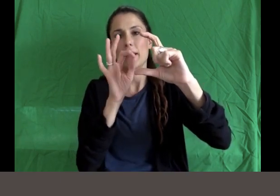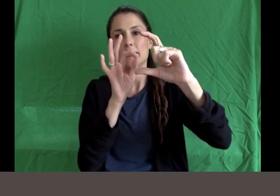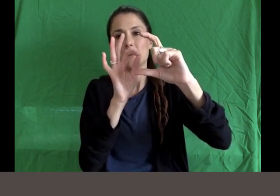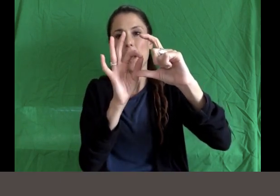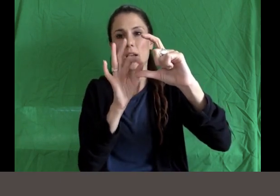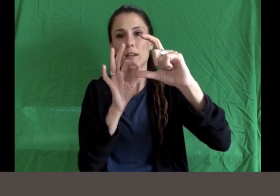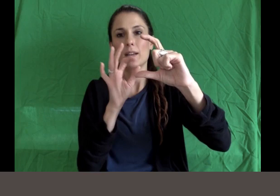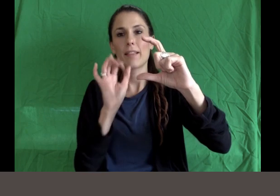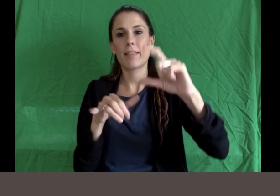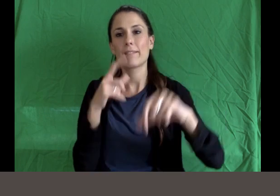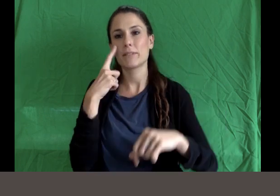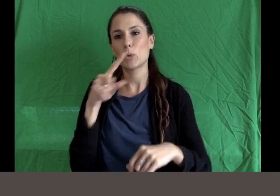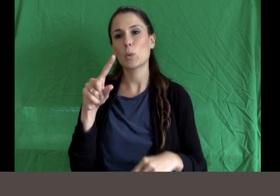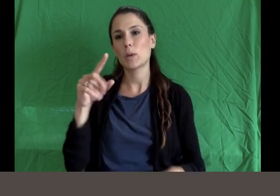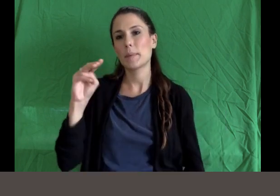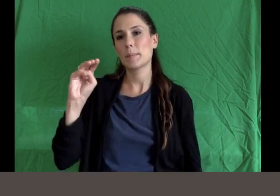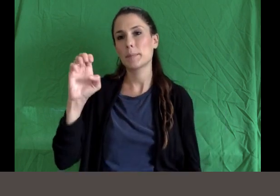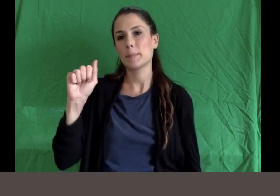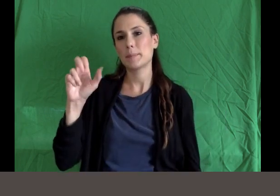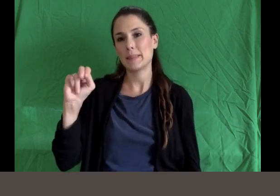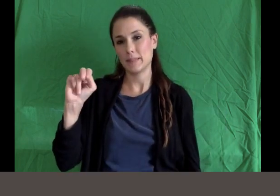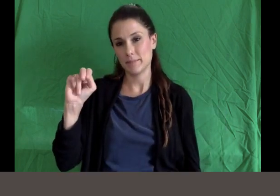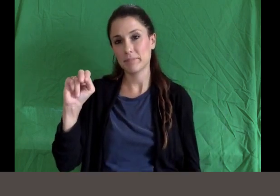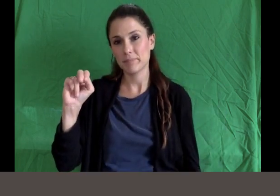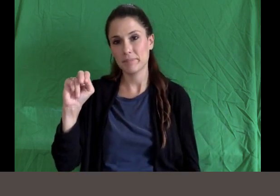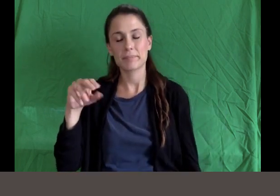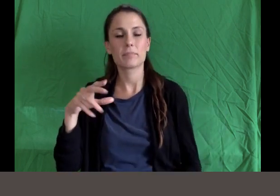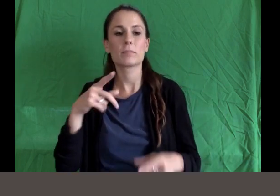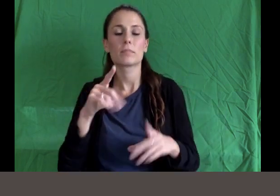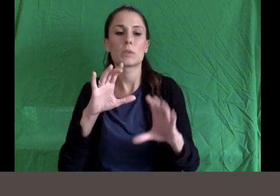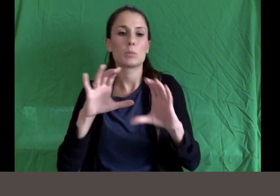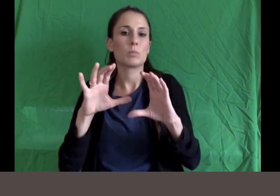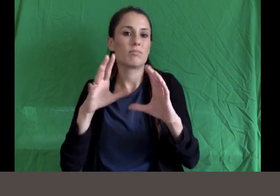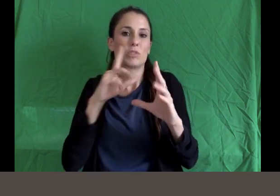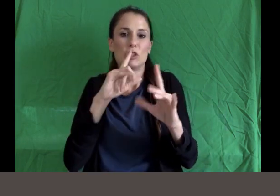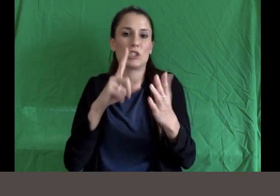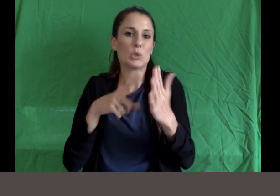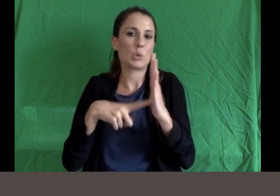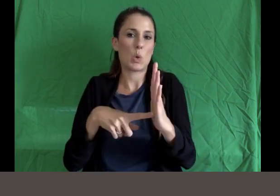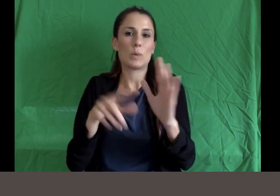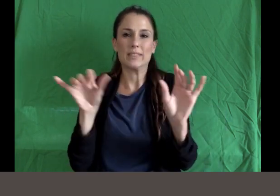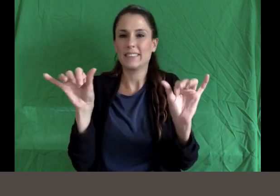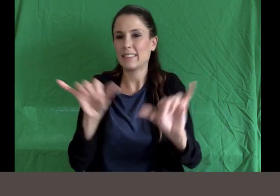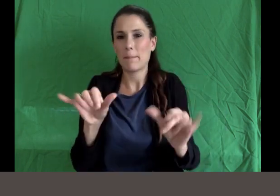but the only difference here is that we are using way less ink on the right hand side to